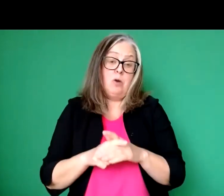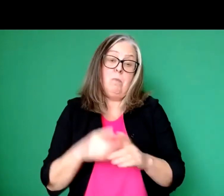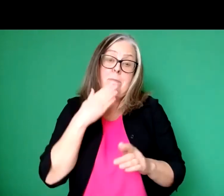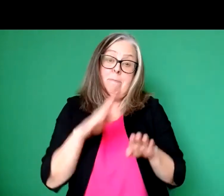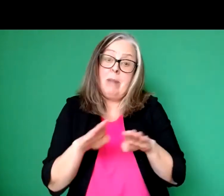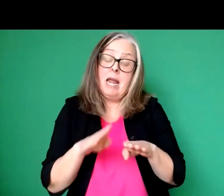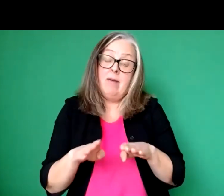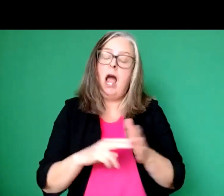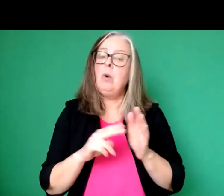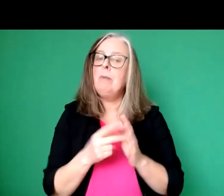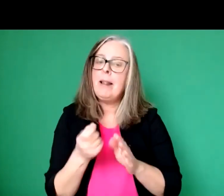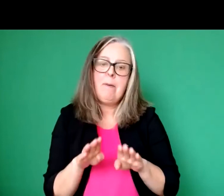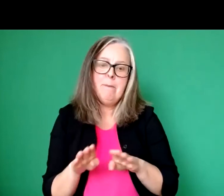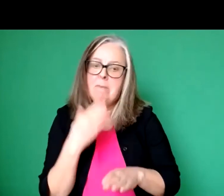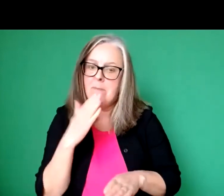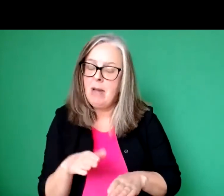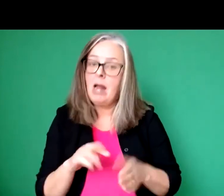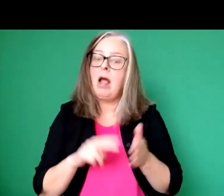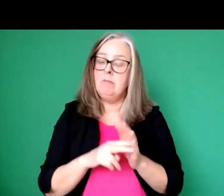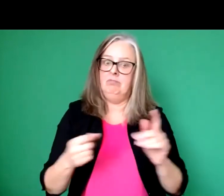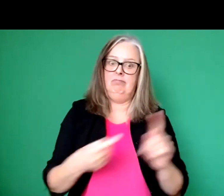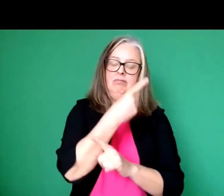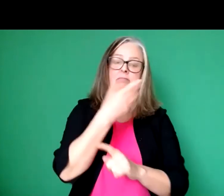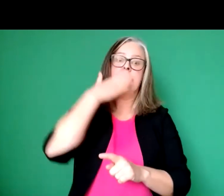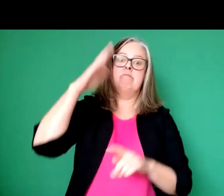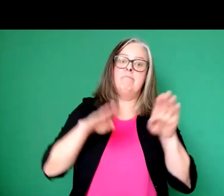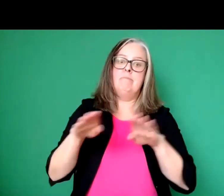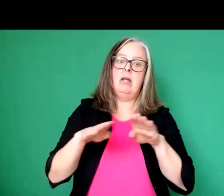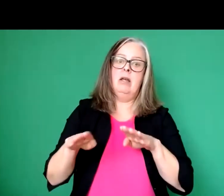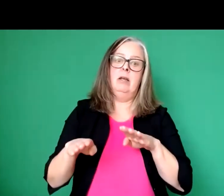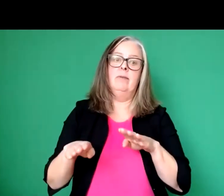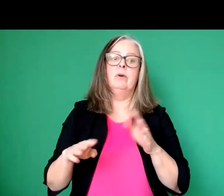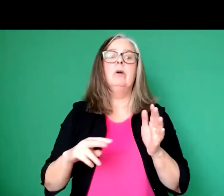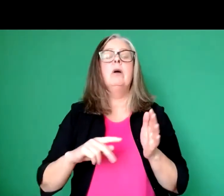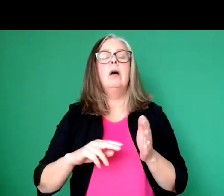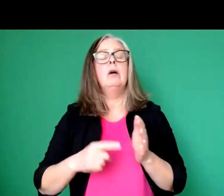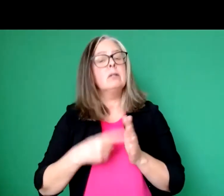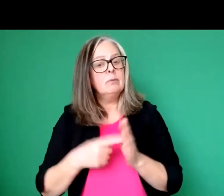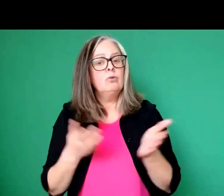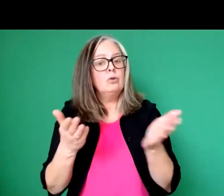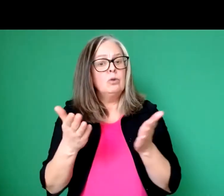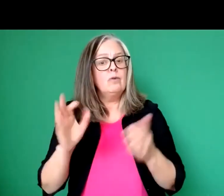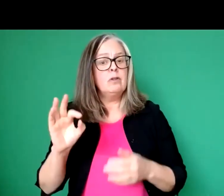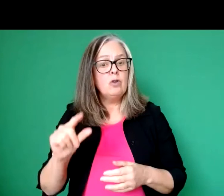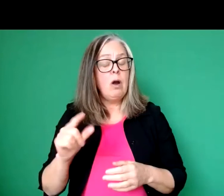misbehaving sometimes a a service dog um you know may they're dogs they're not robots they